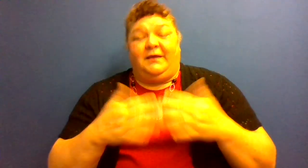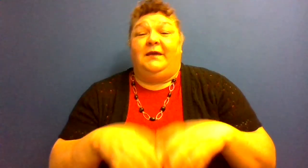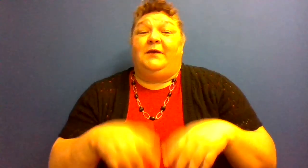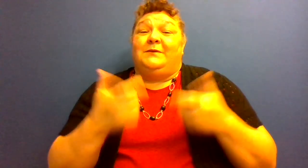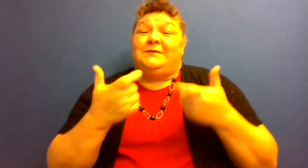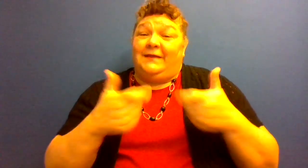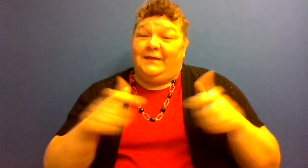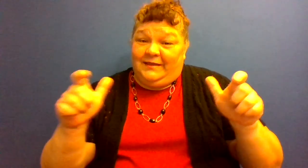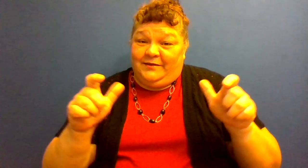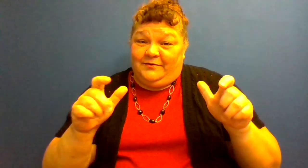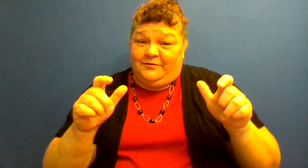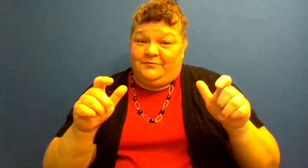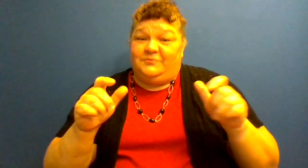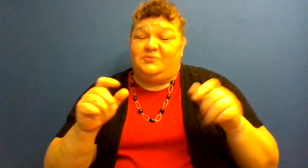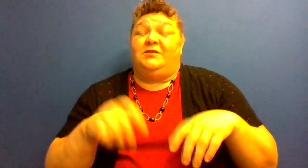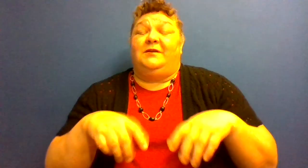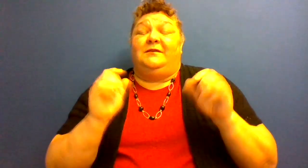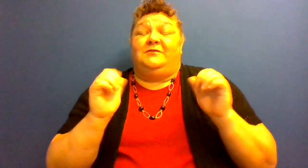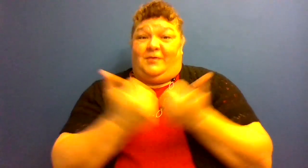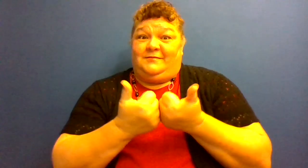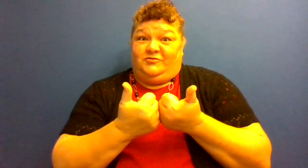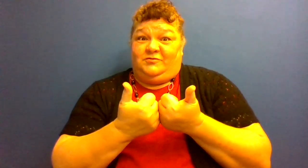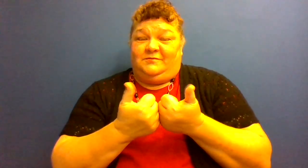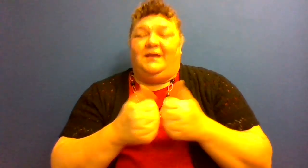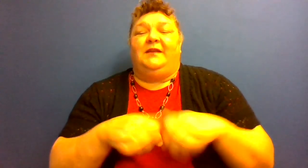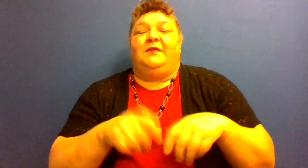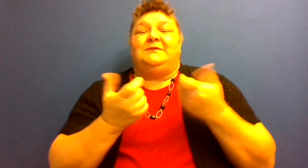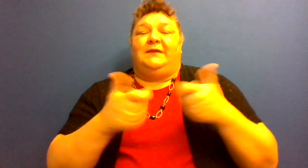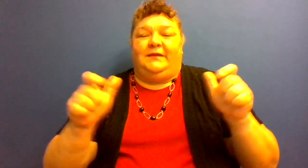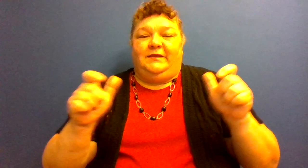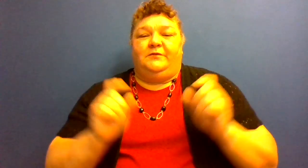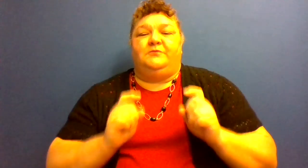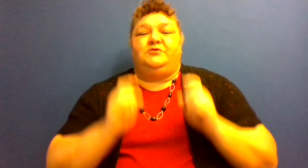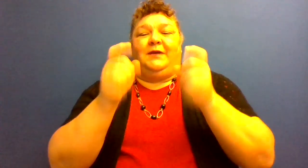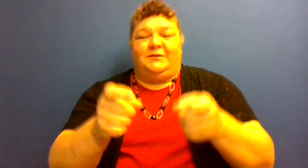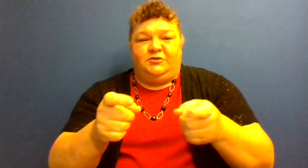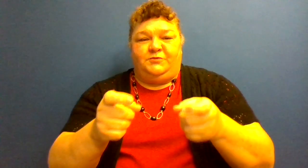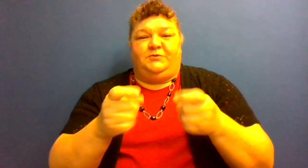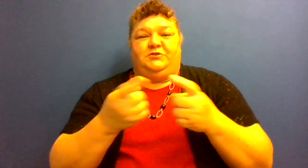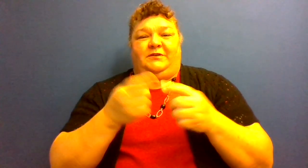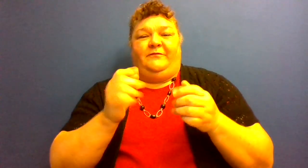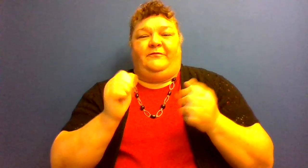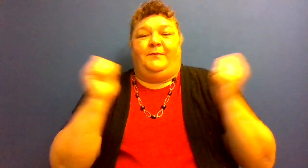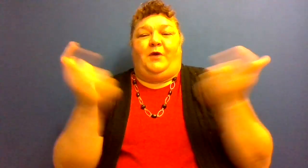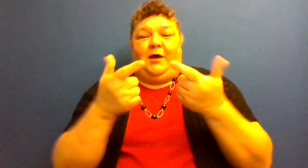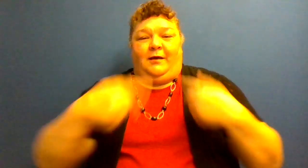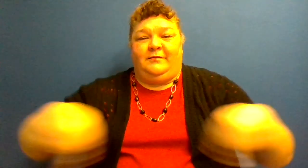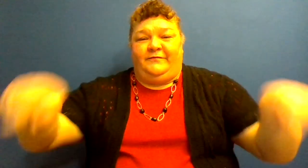It's a huge challenge, and a huge contribution from all of you.